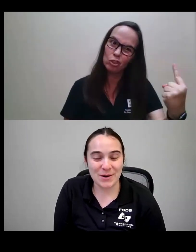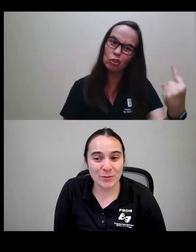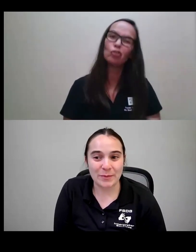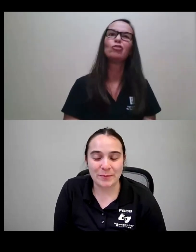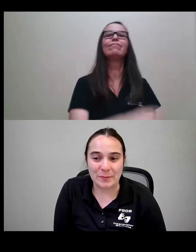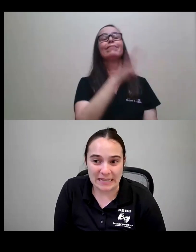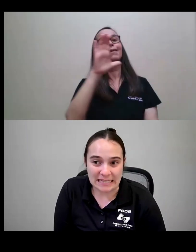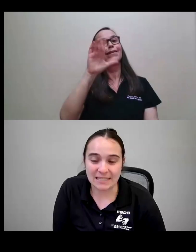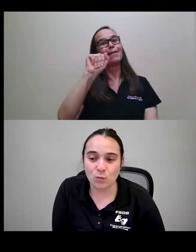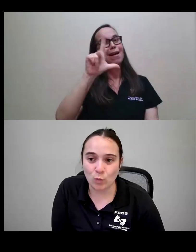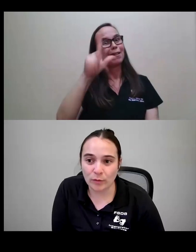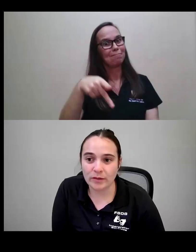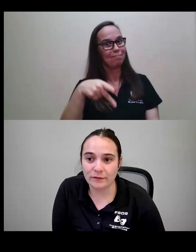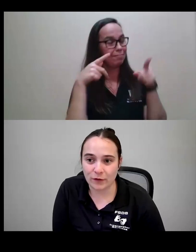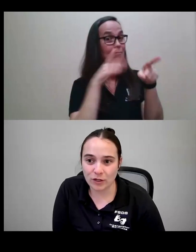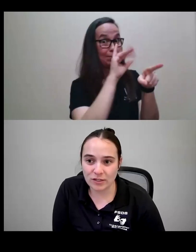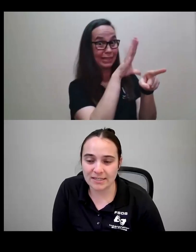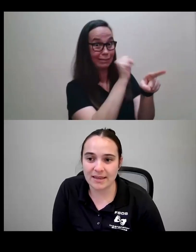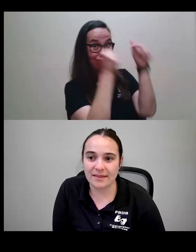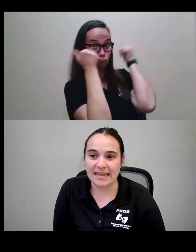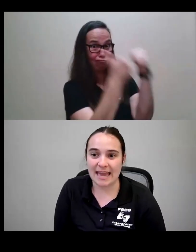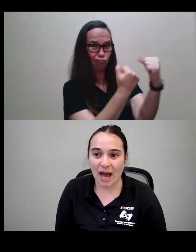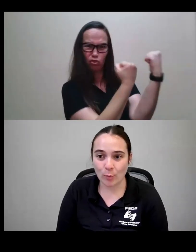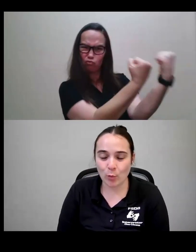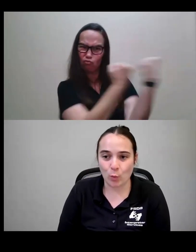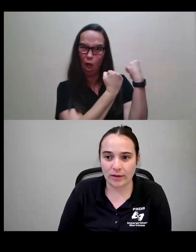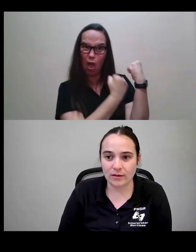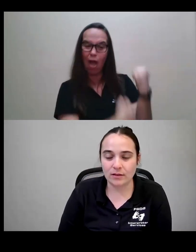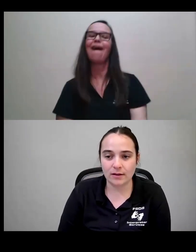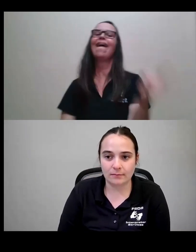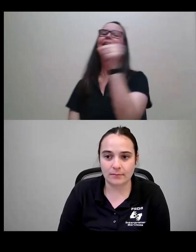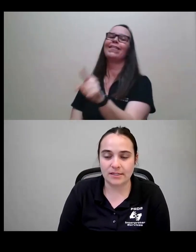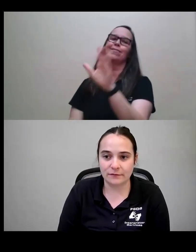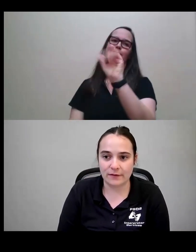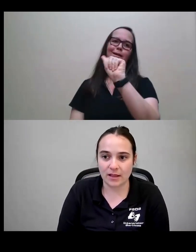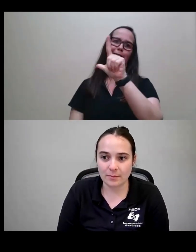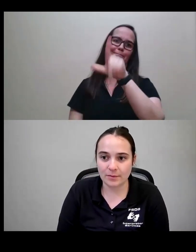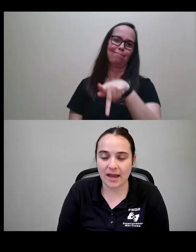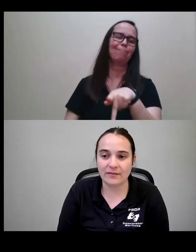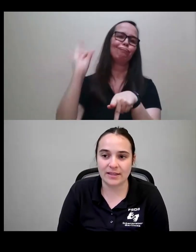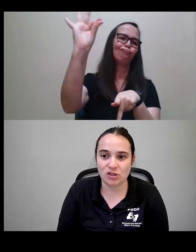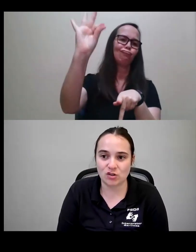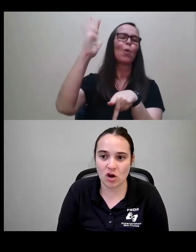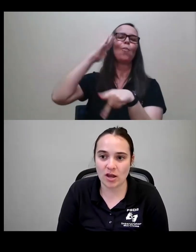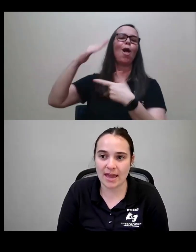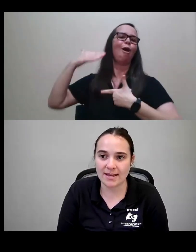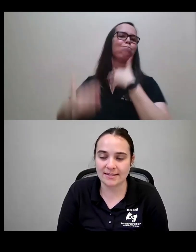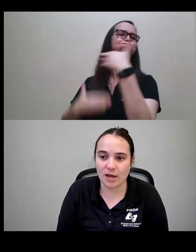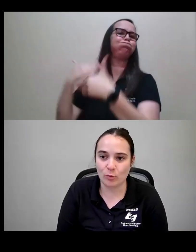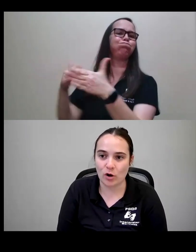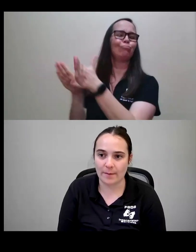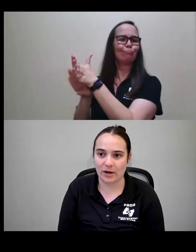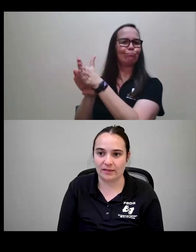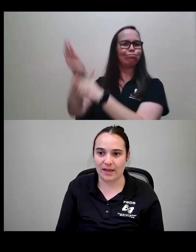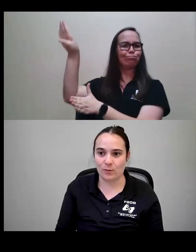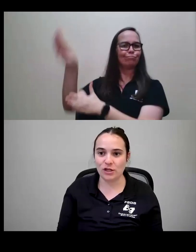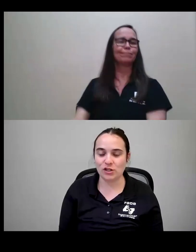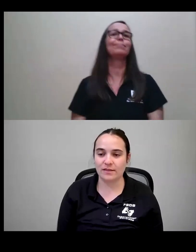I know. But BICS will be first and then CALP will develop having that strong ASL primary language